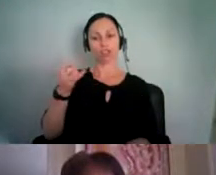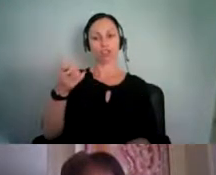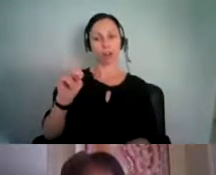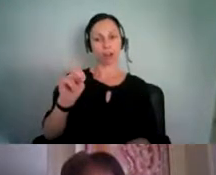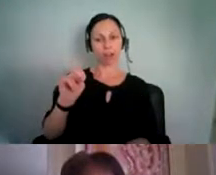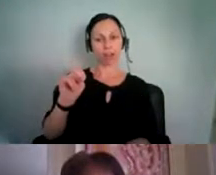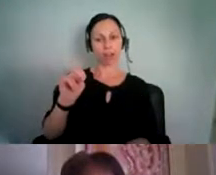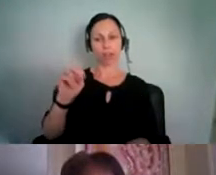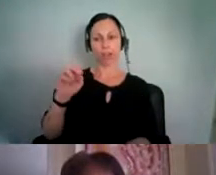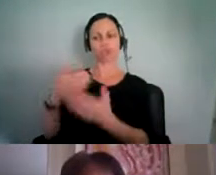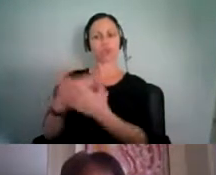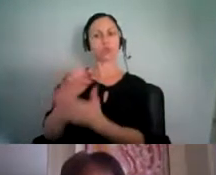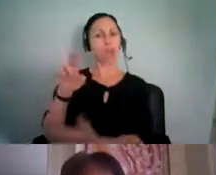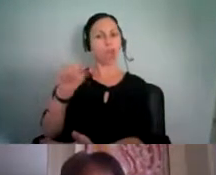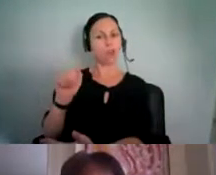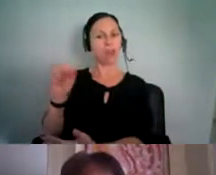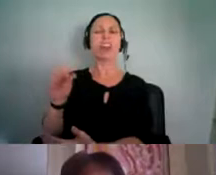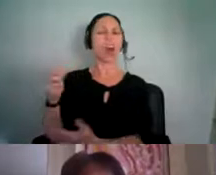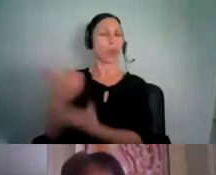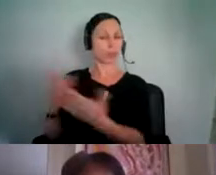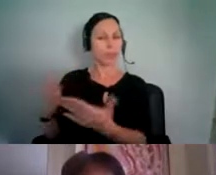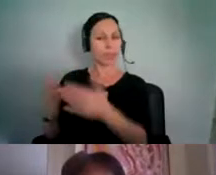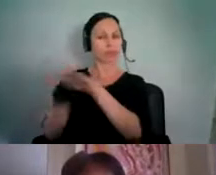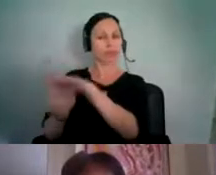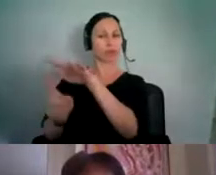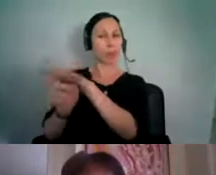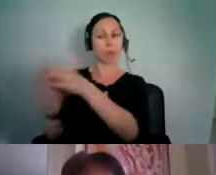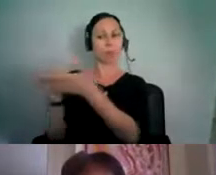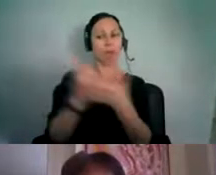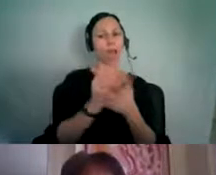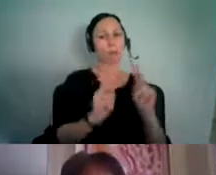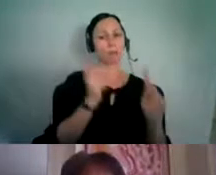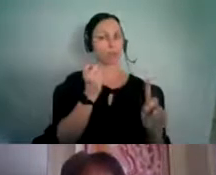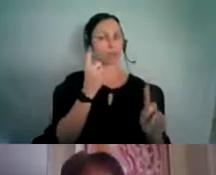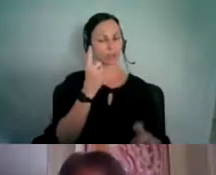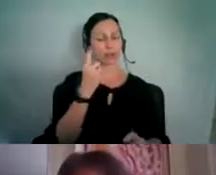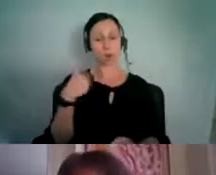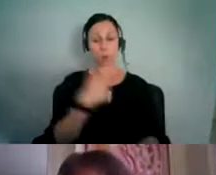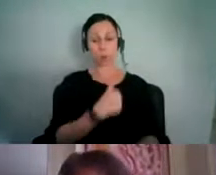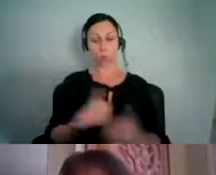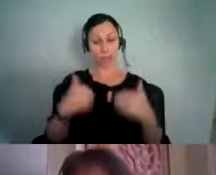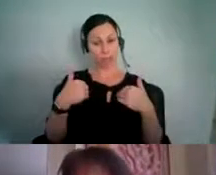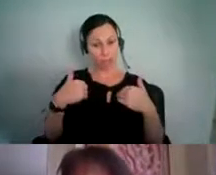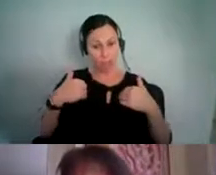that comes out and helps people to understand it. We do, and we'll have issues going forward with funding